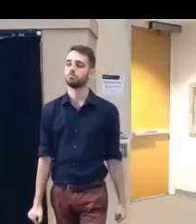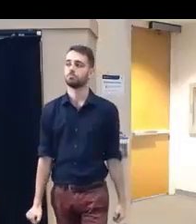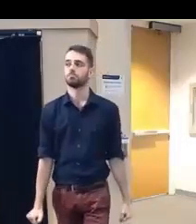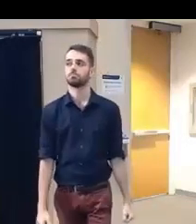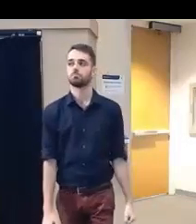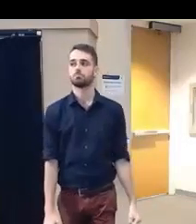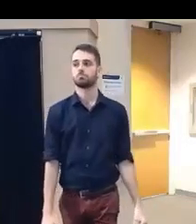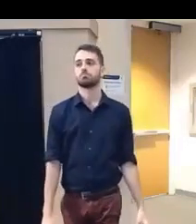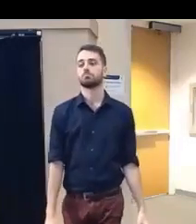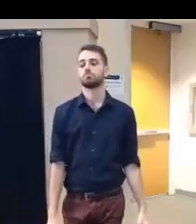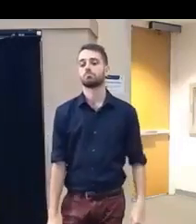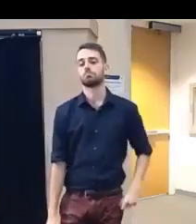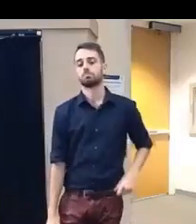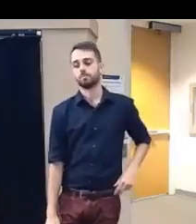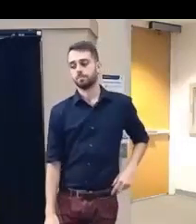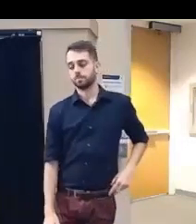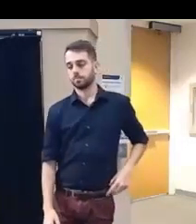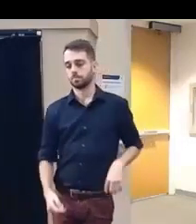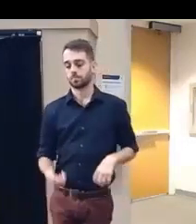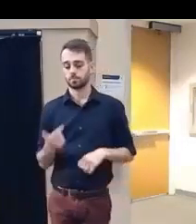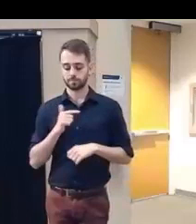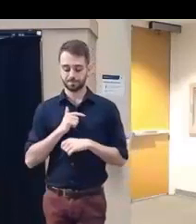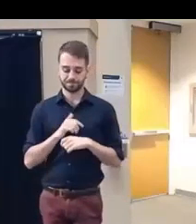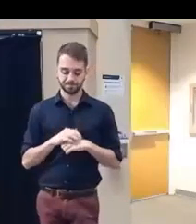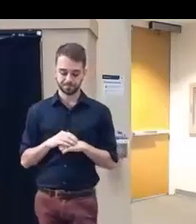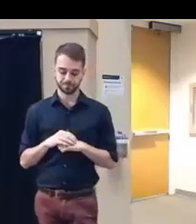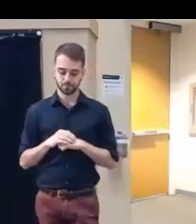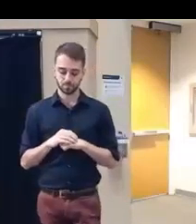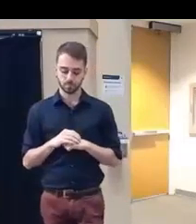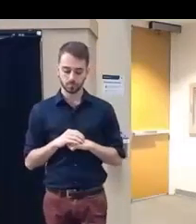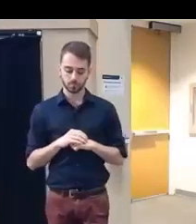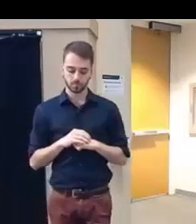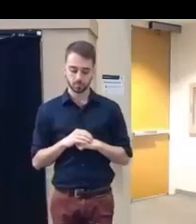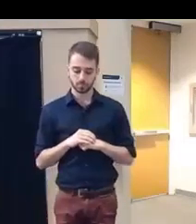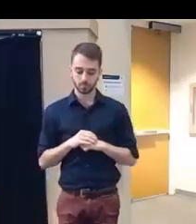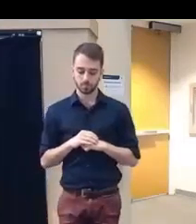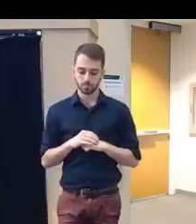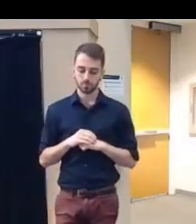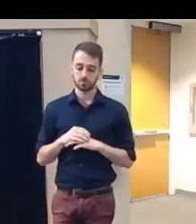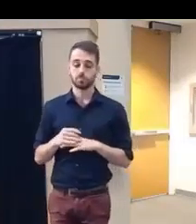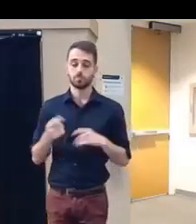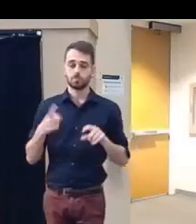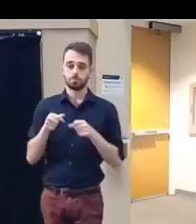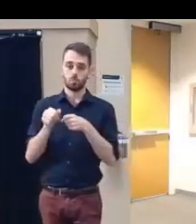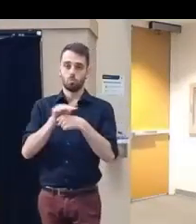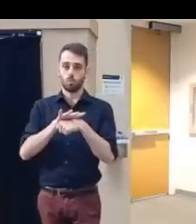I think all of us experience how Innovative we could be during covid and the capabilities